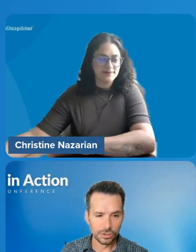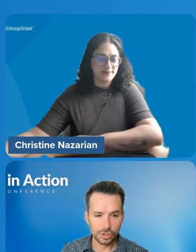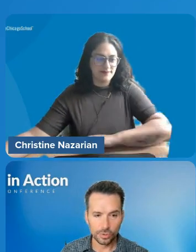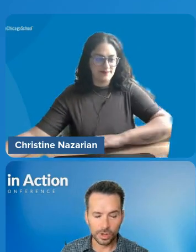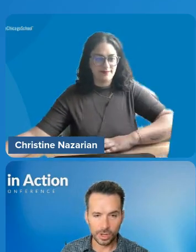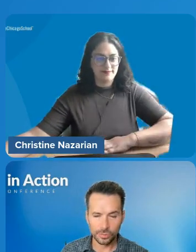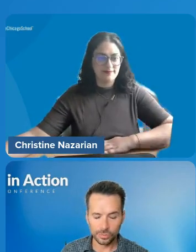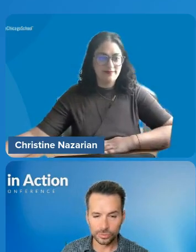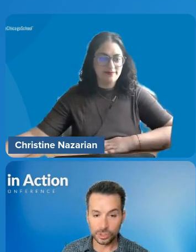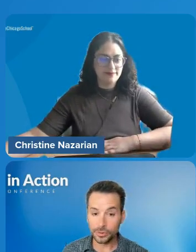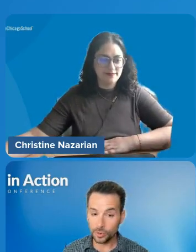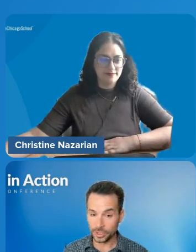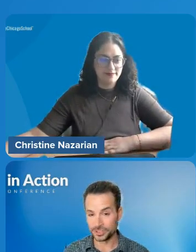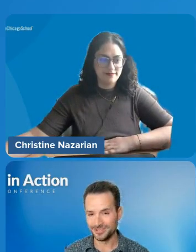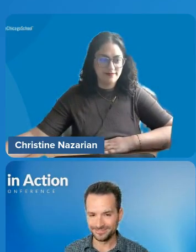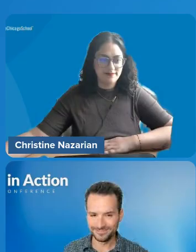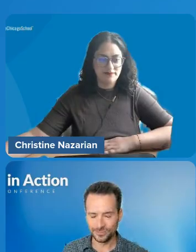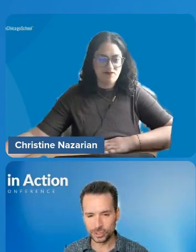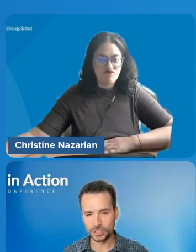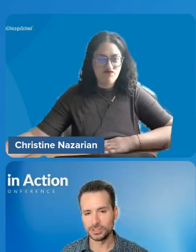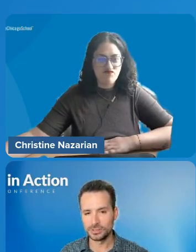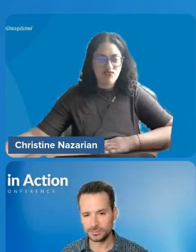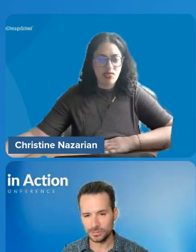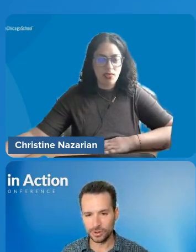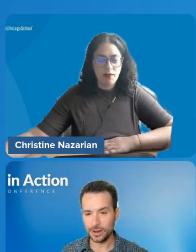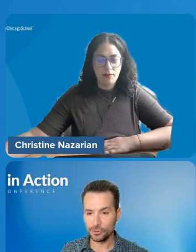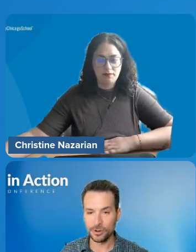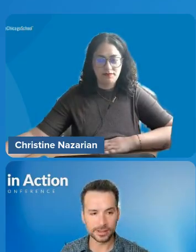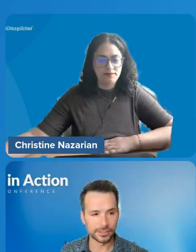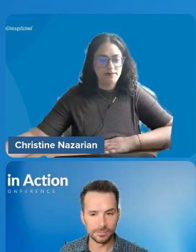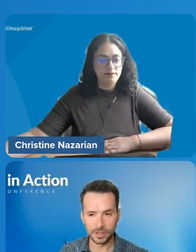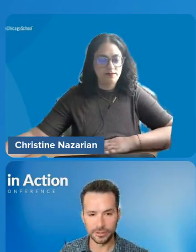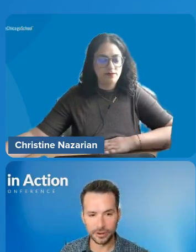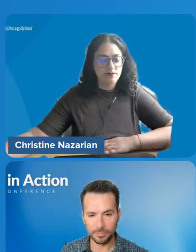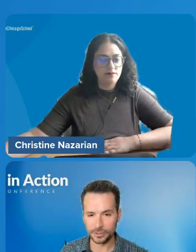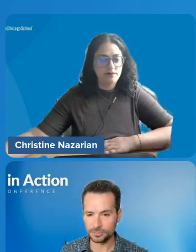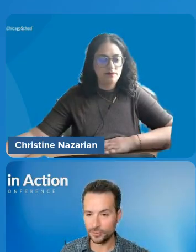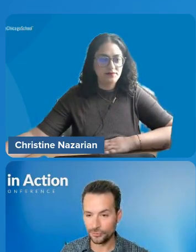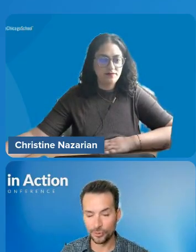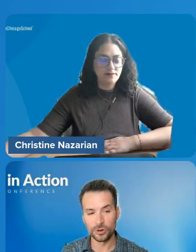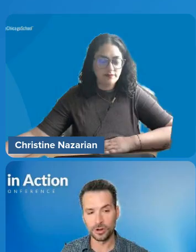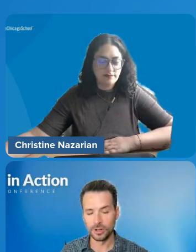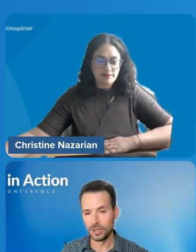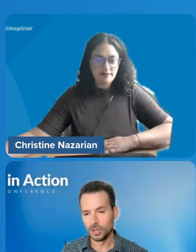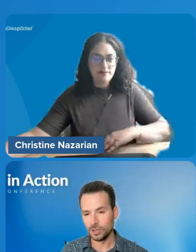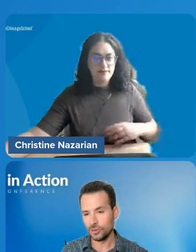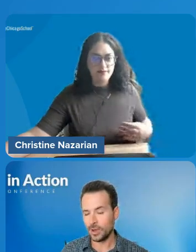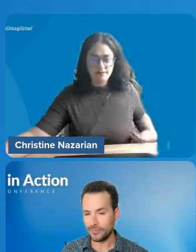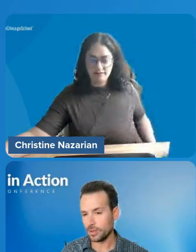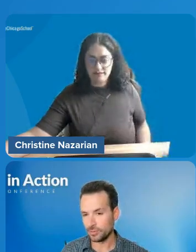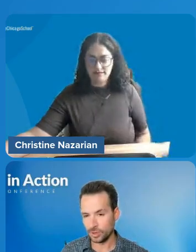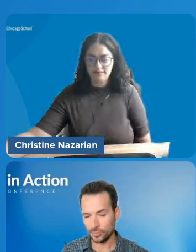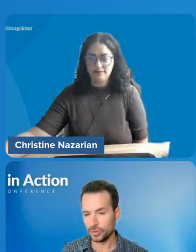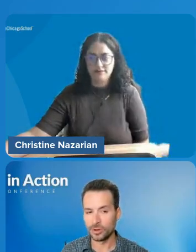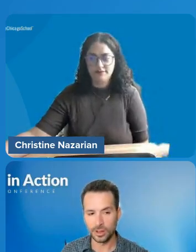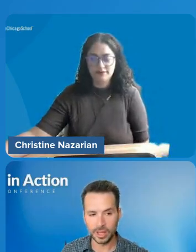So we'll start with a question, which is, how do you practice being a therapist before you have a real client?